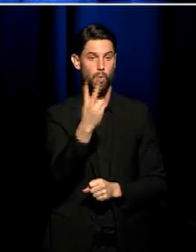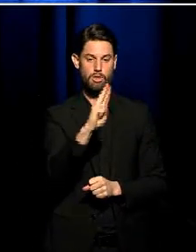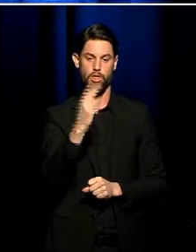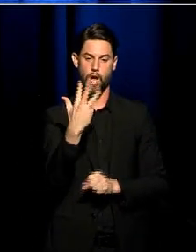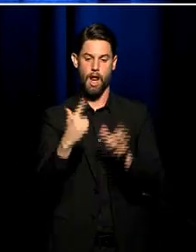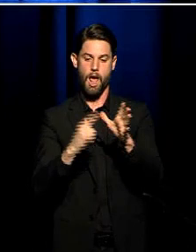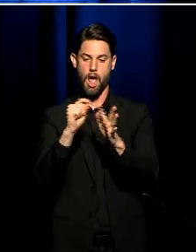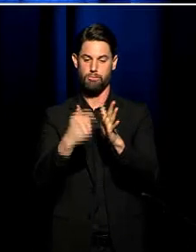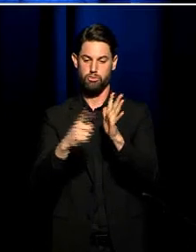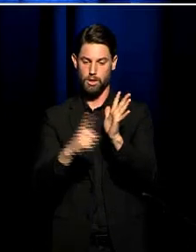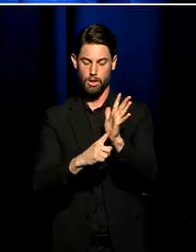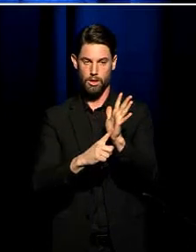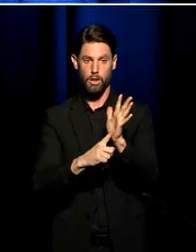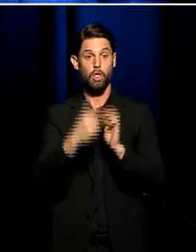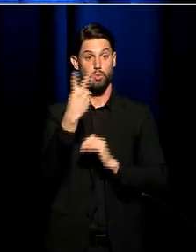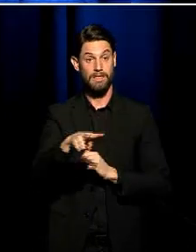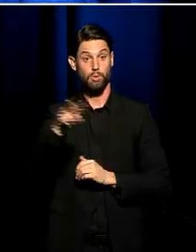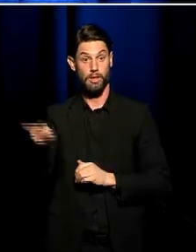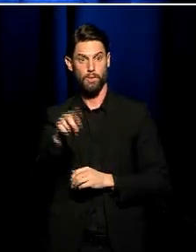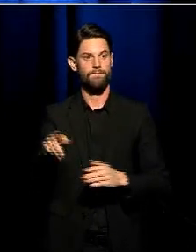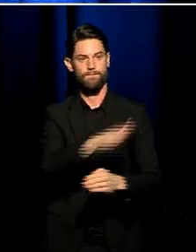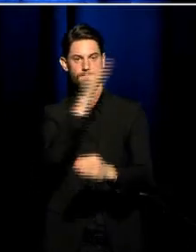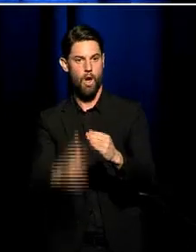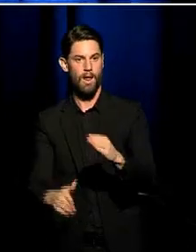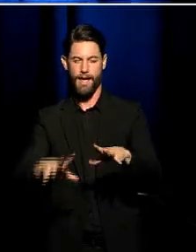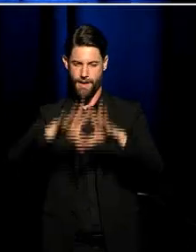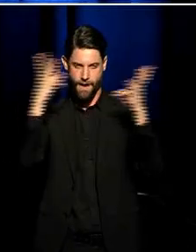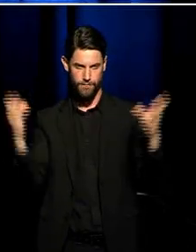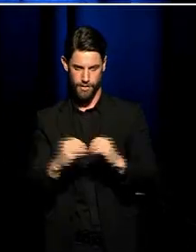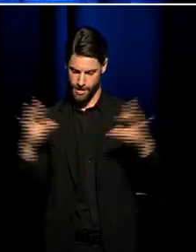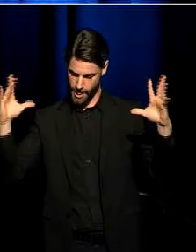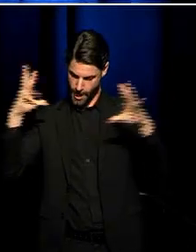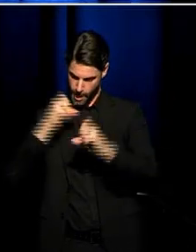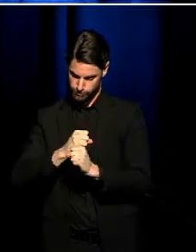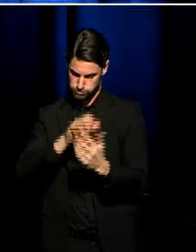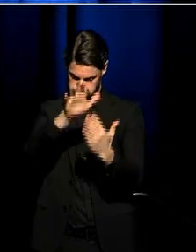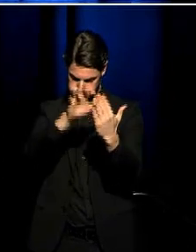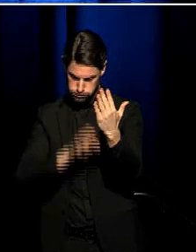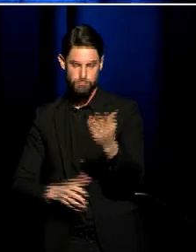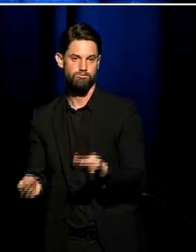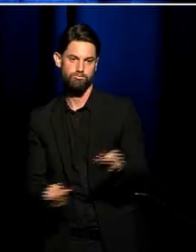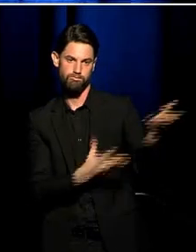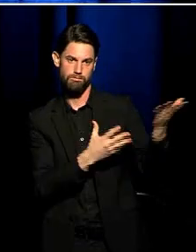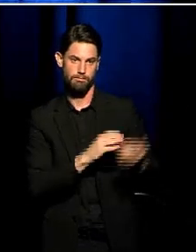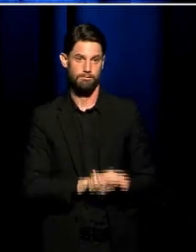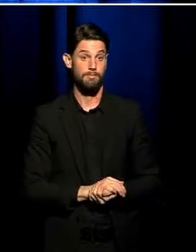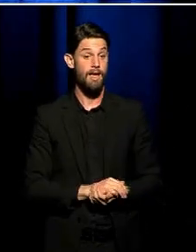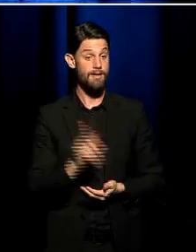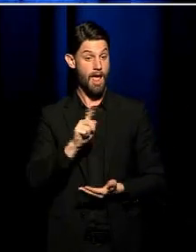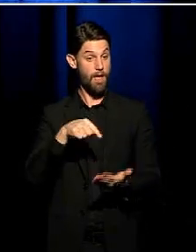2022. In witness, we have caused these our letters to be made patent. Witness